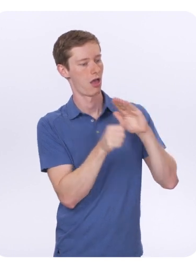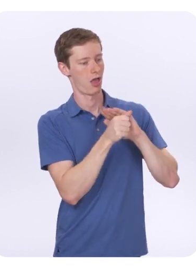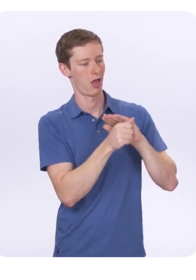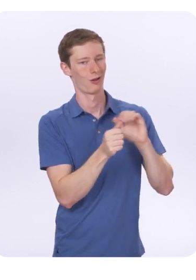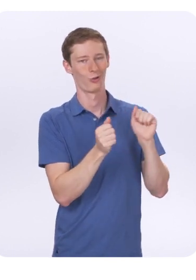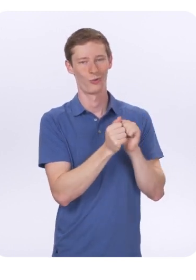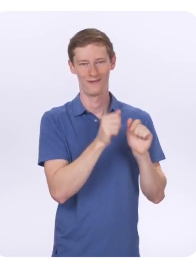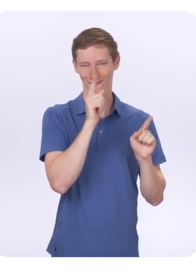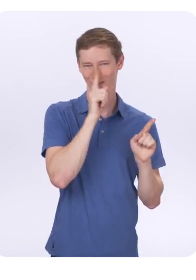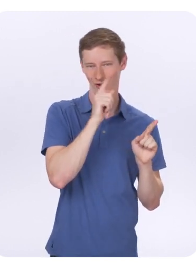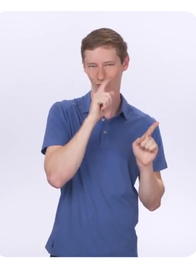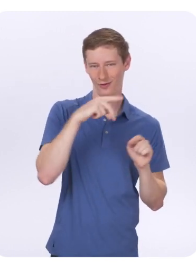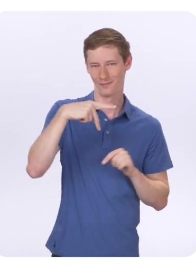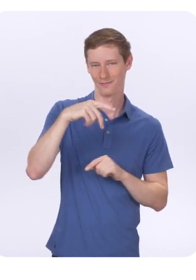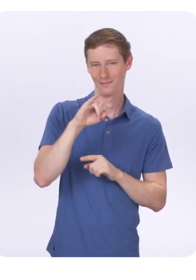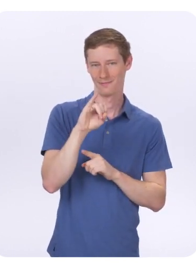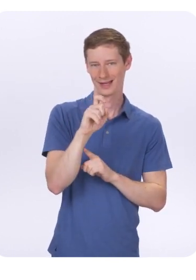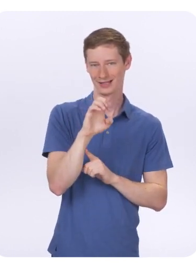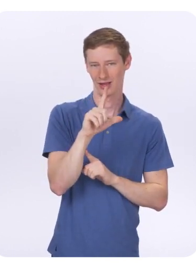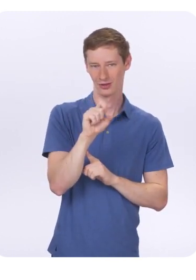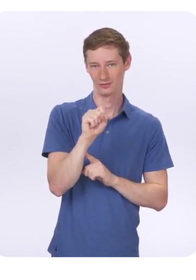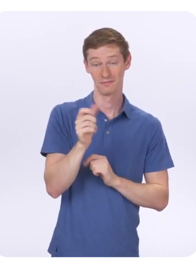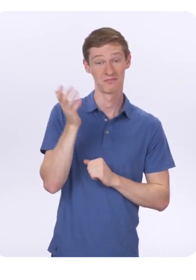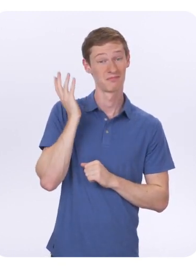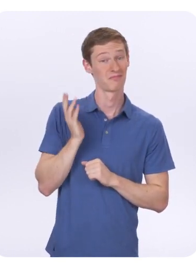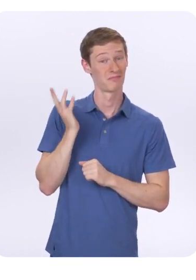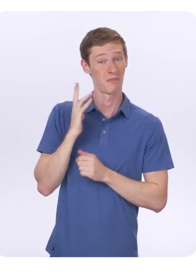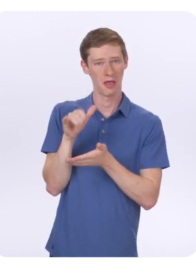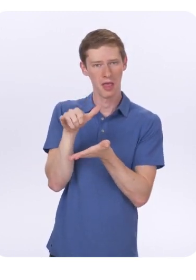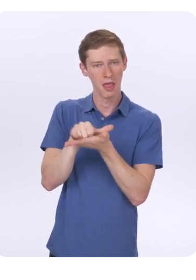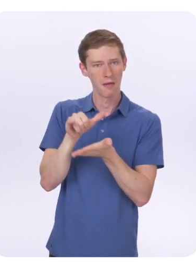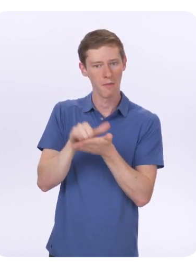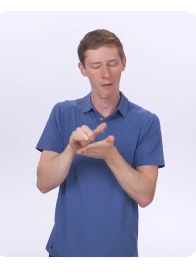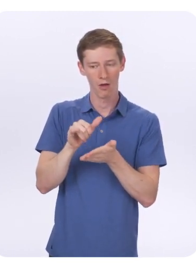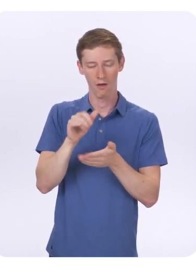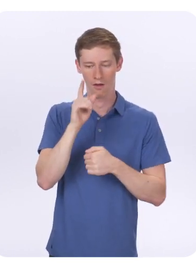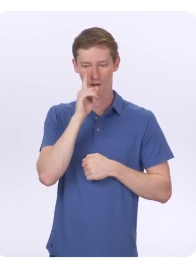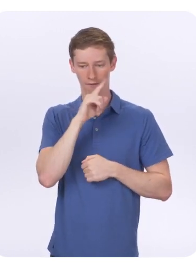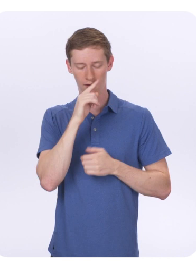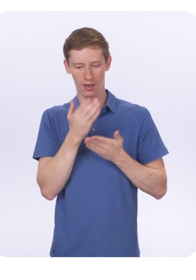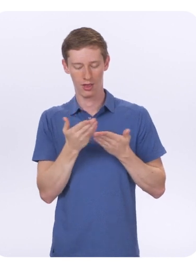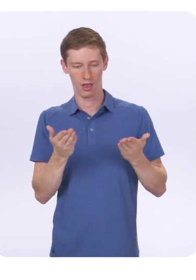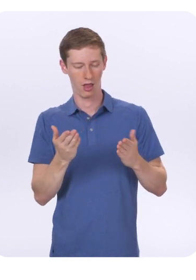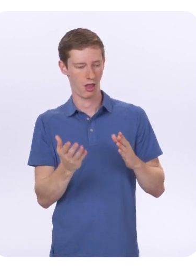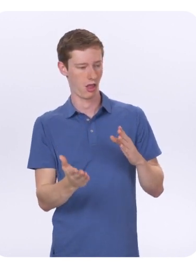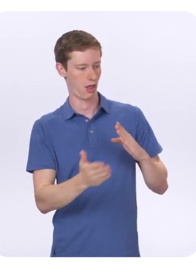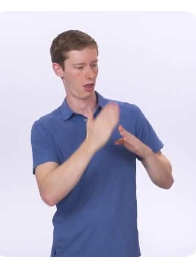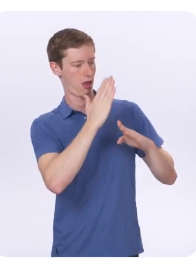Before this feature, it was not possible to occlude virtual objects with the physical objects in real time.